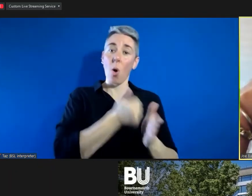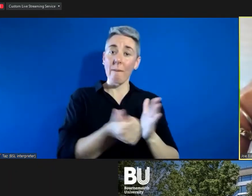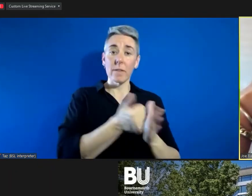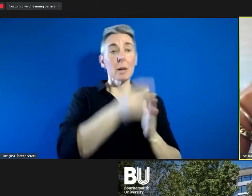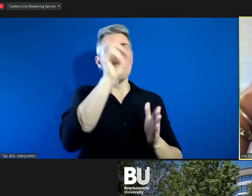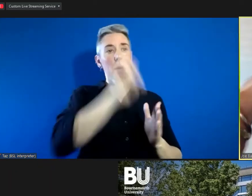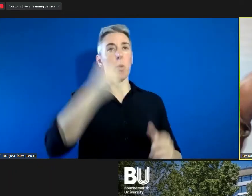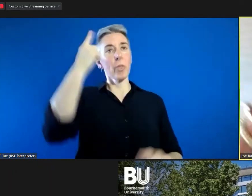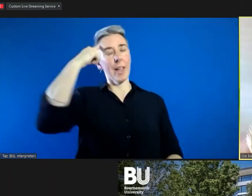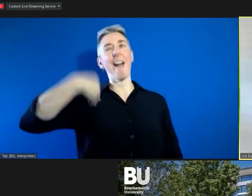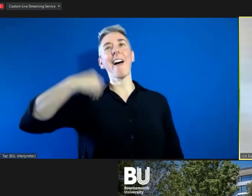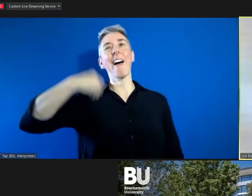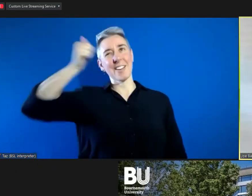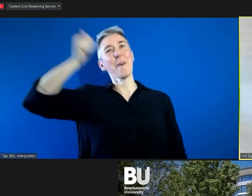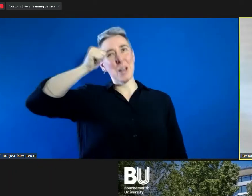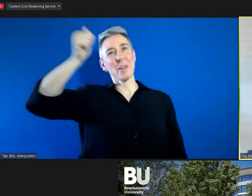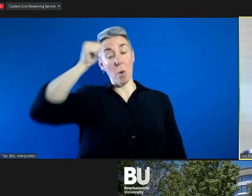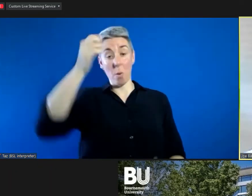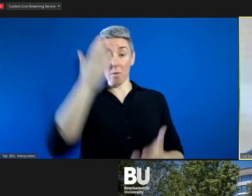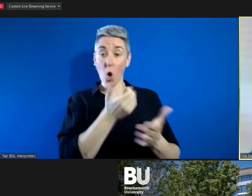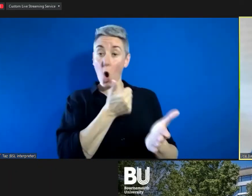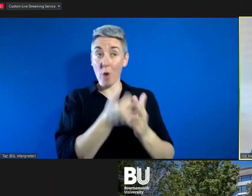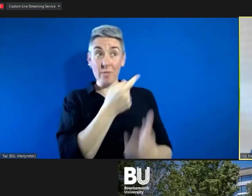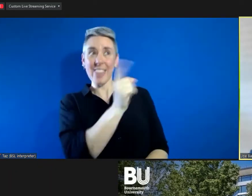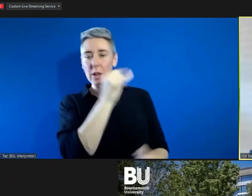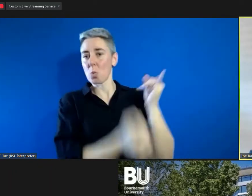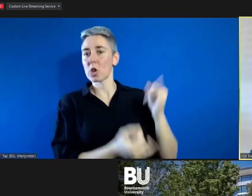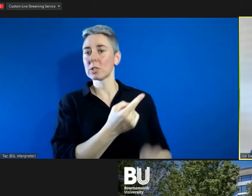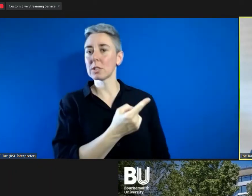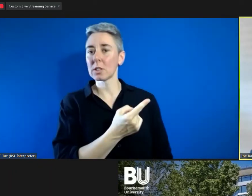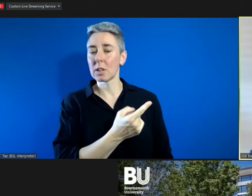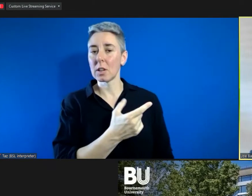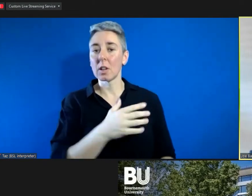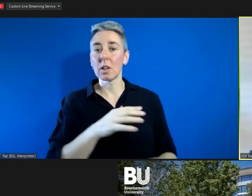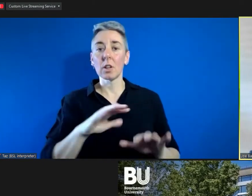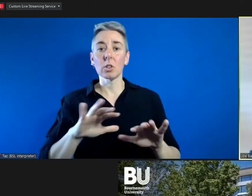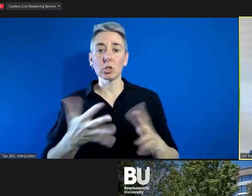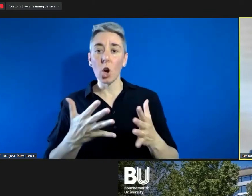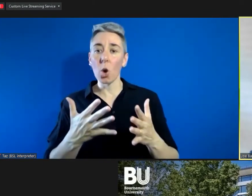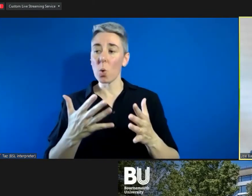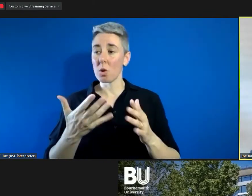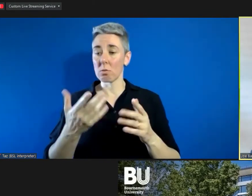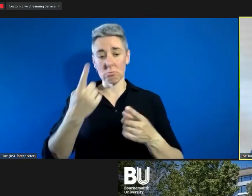So people have been delivering classes on for exam academic language, social research skills,